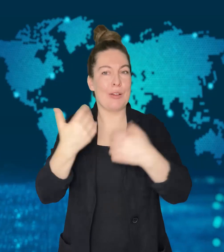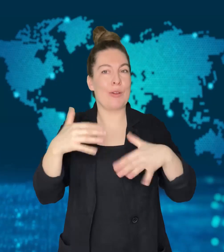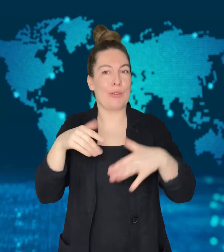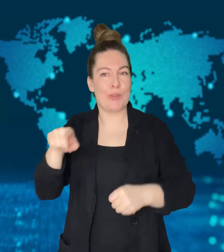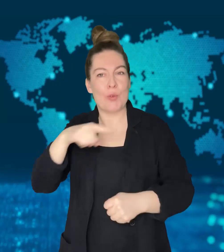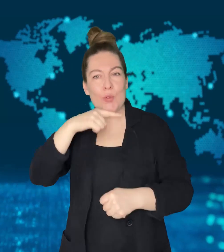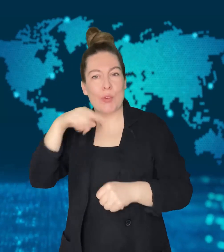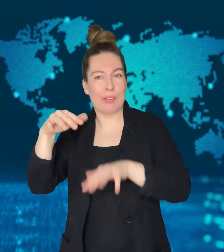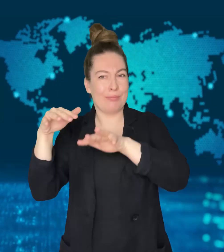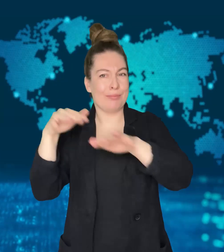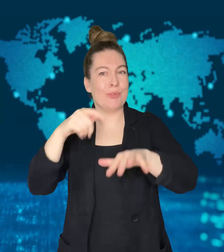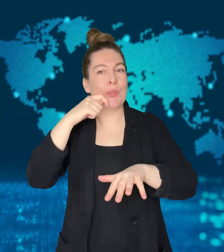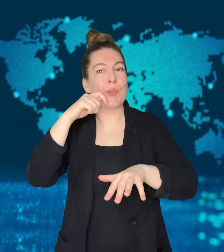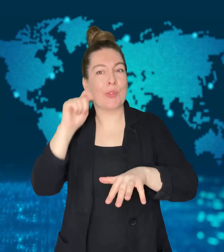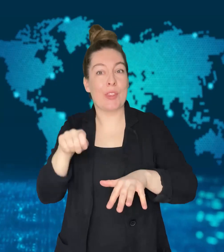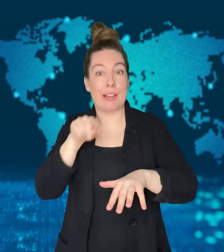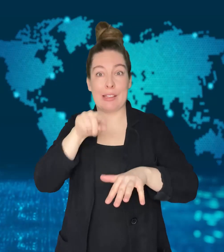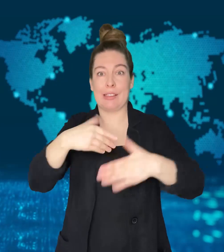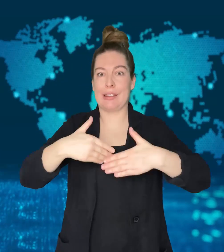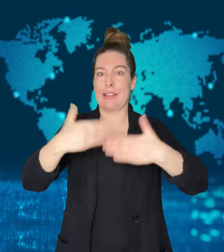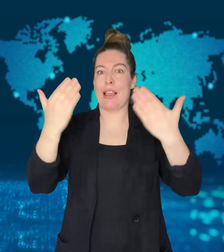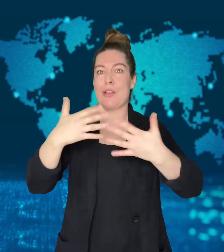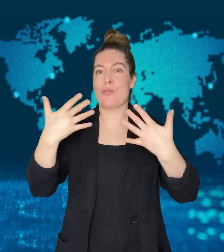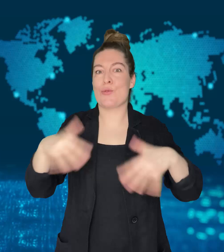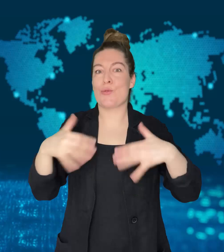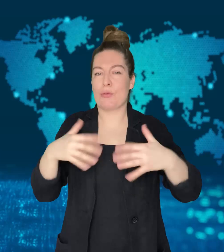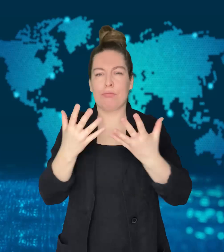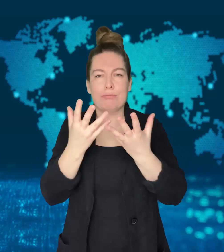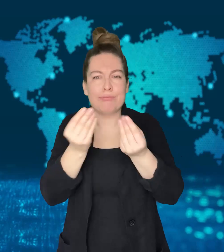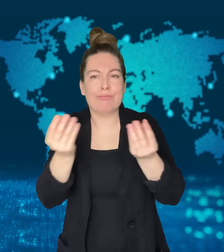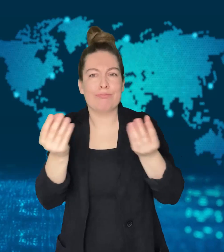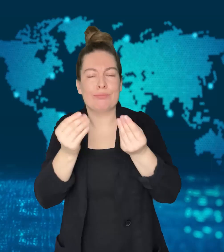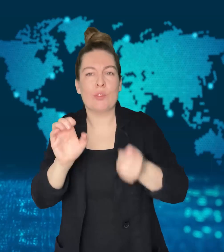support against Russia.